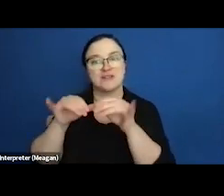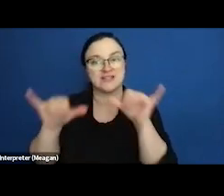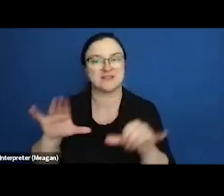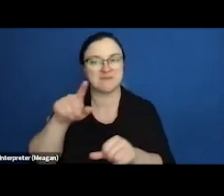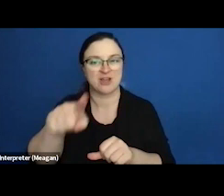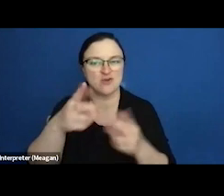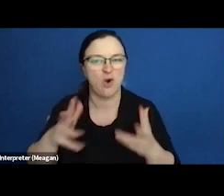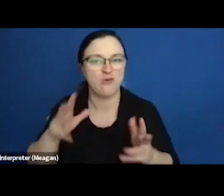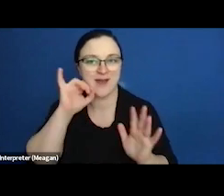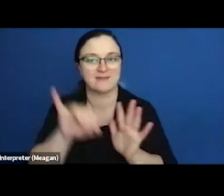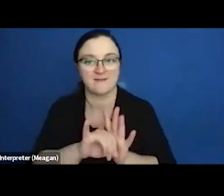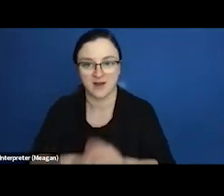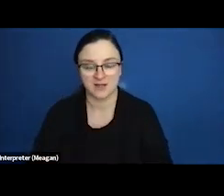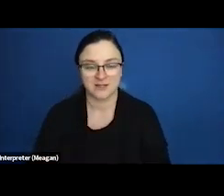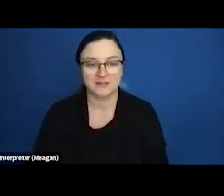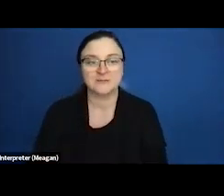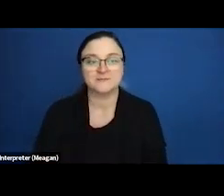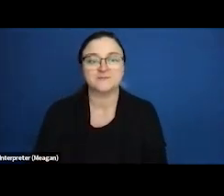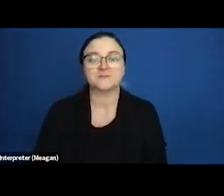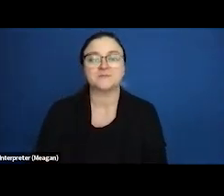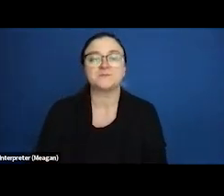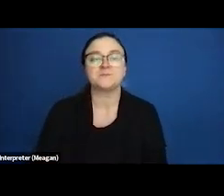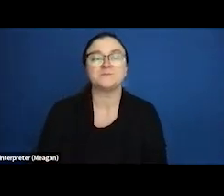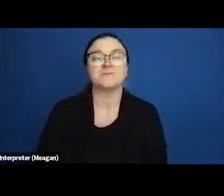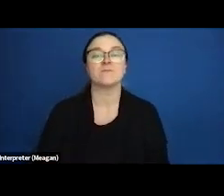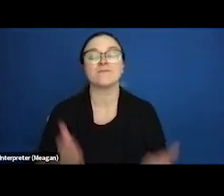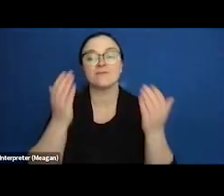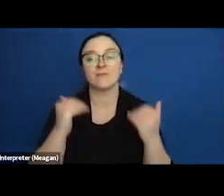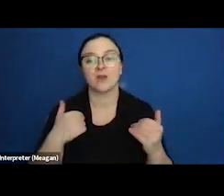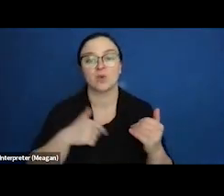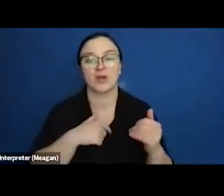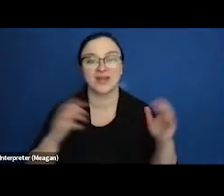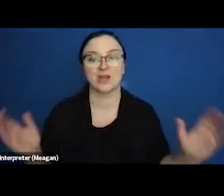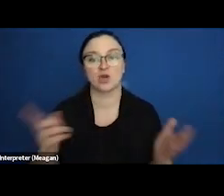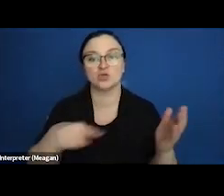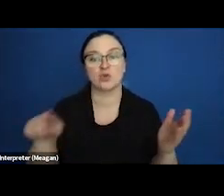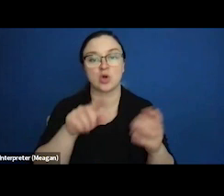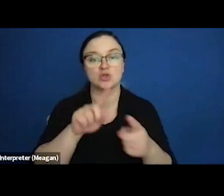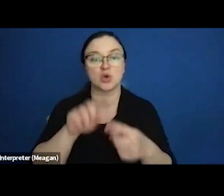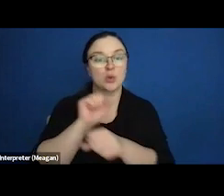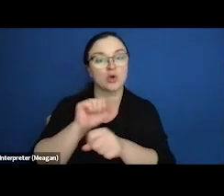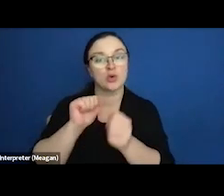So next, we have... We encourage you all to work with your local hospitals